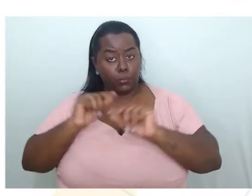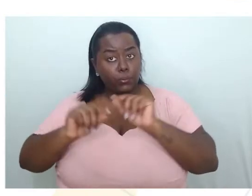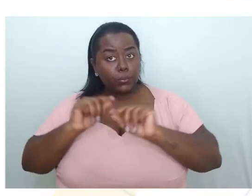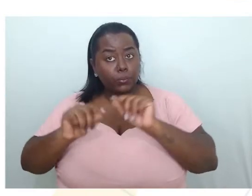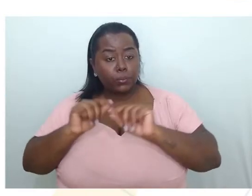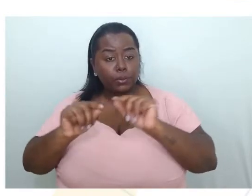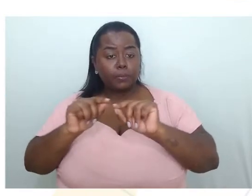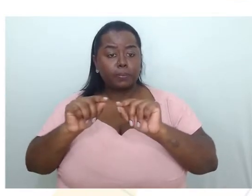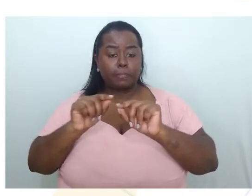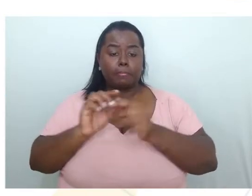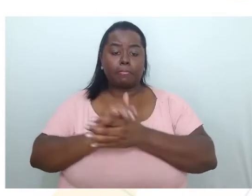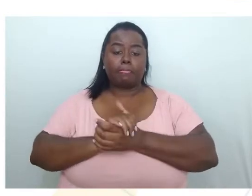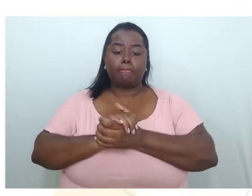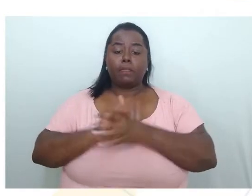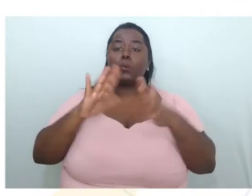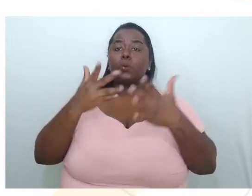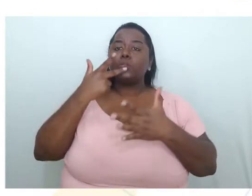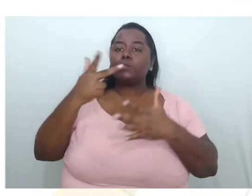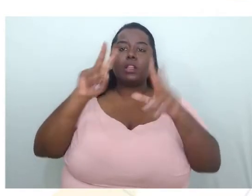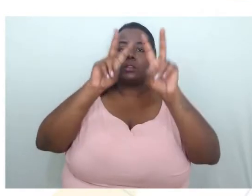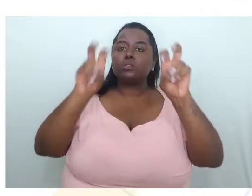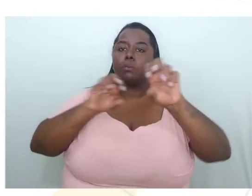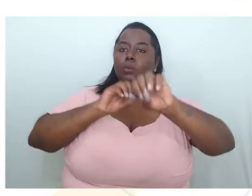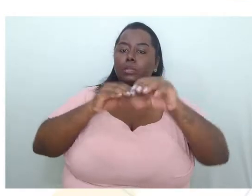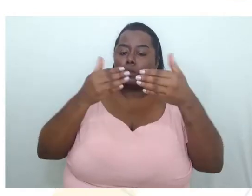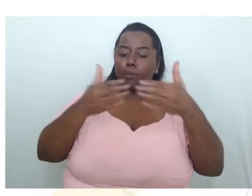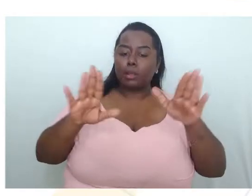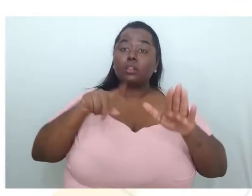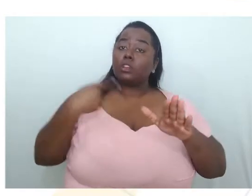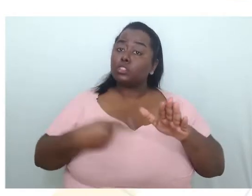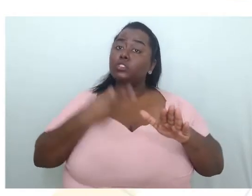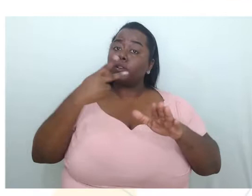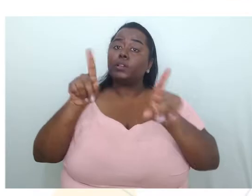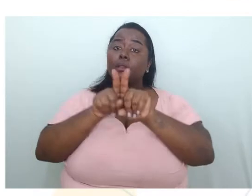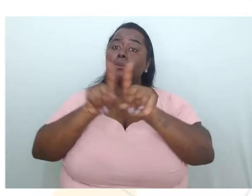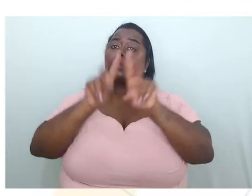about open education, we talk about open access. So open access is basically